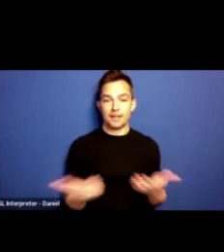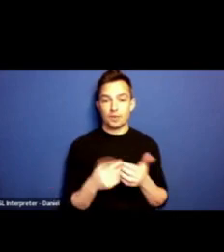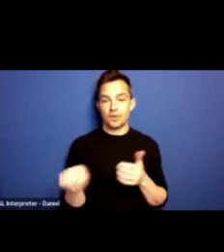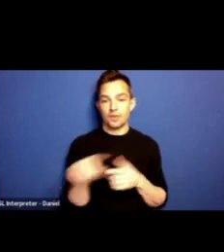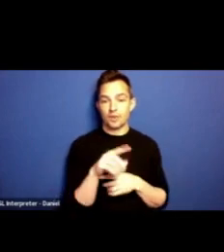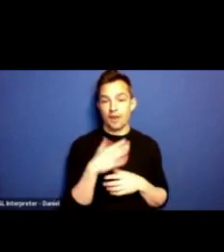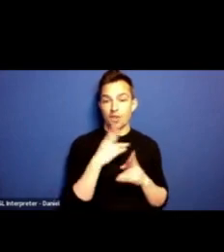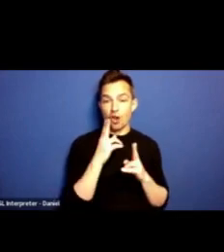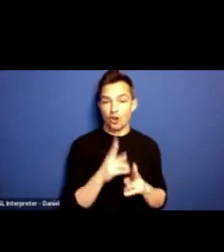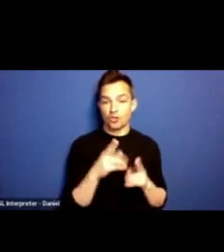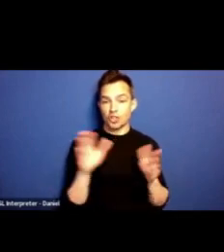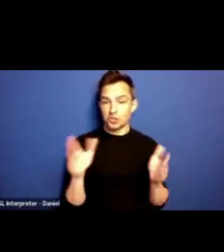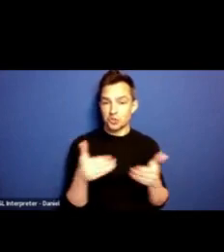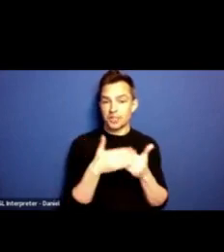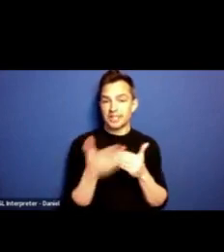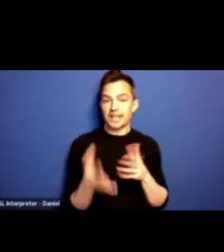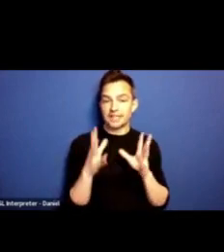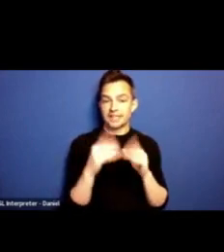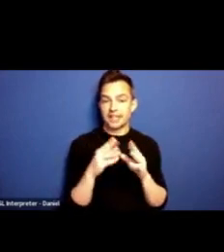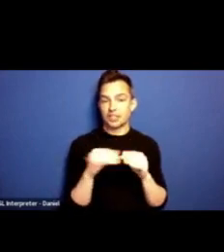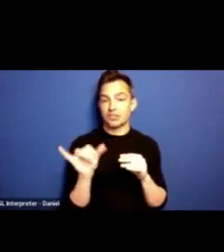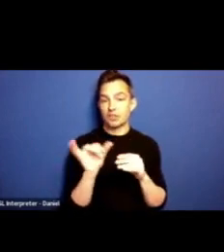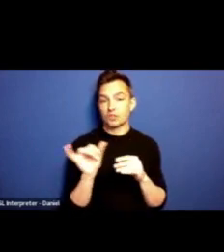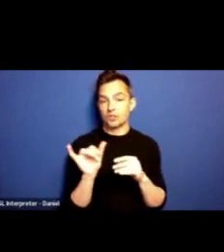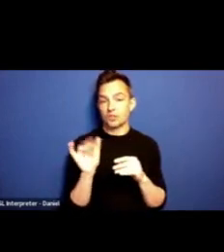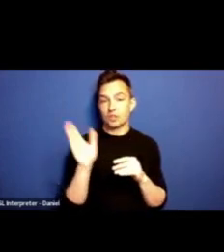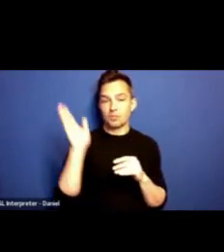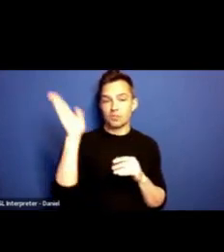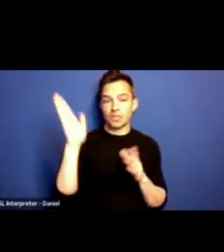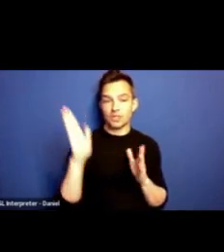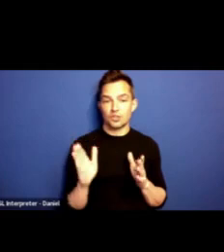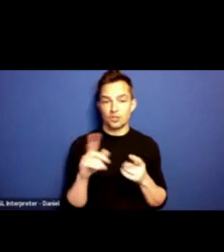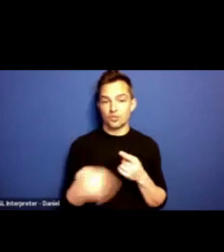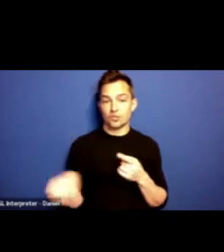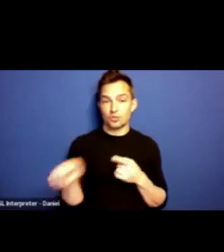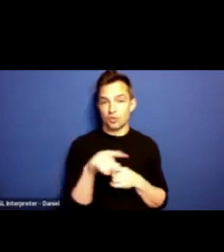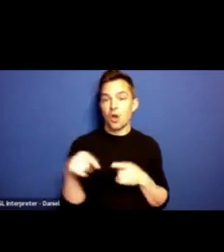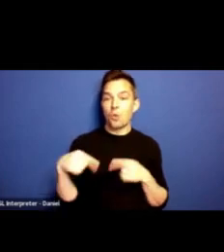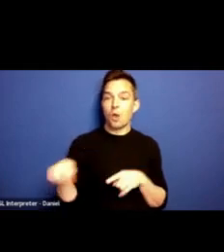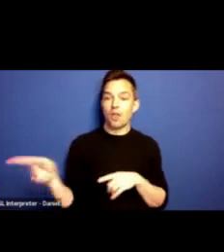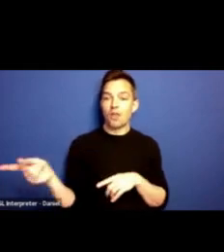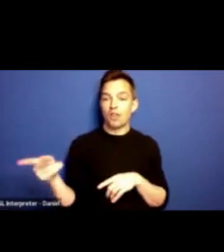introducing our next session and presenters to you. And as they are getting ready to share